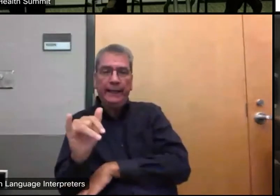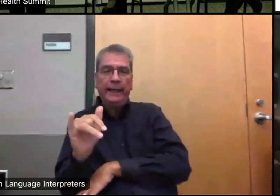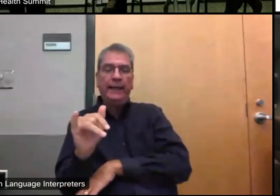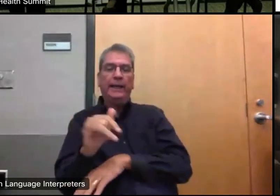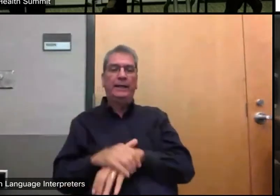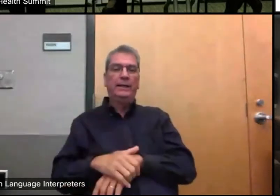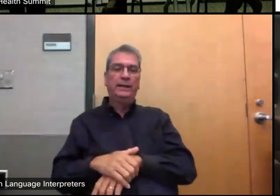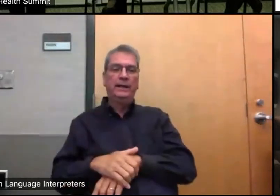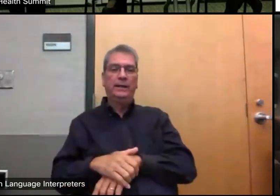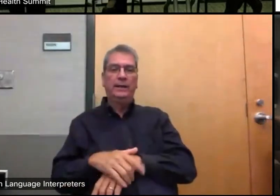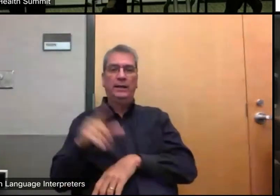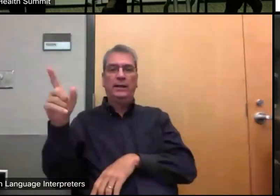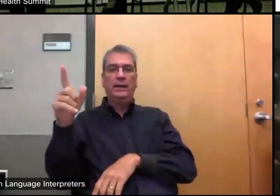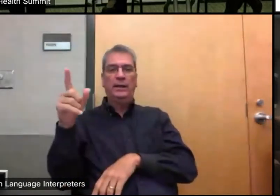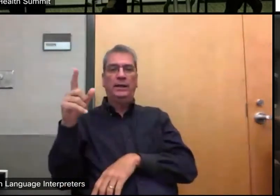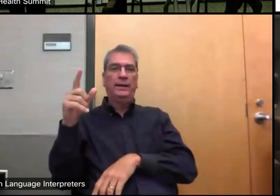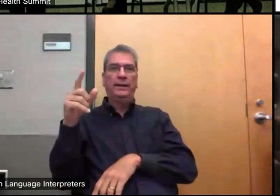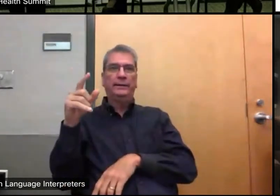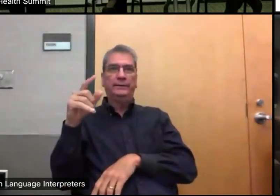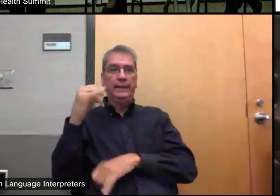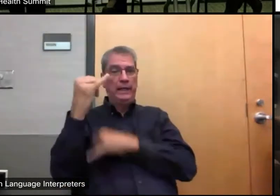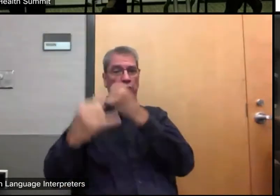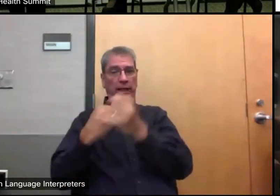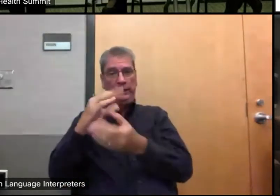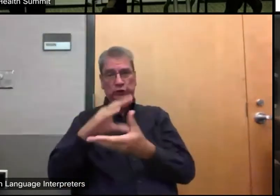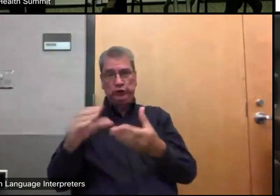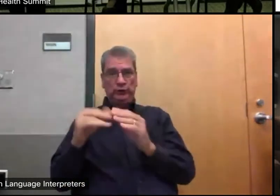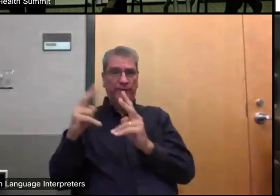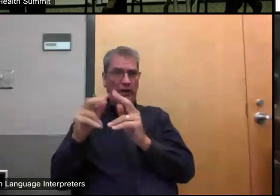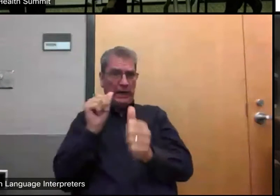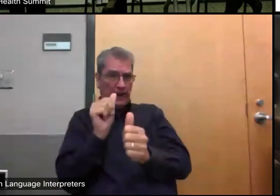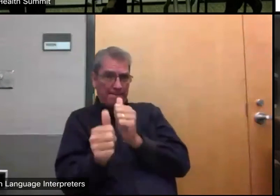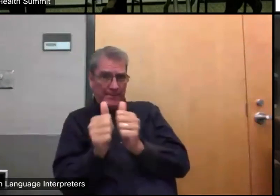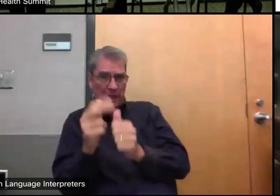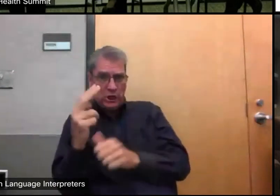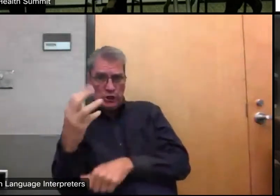on a major international story, like this, you have a very competitive news, um, environment